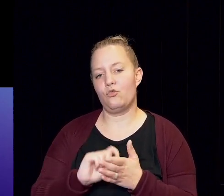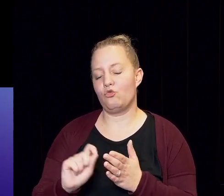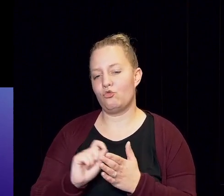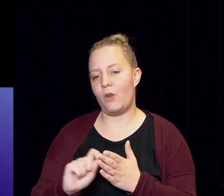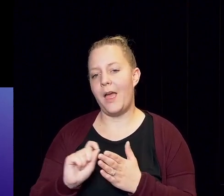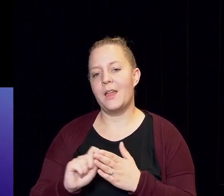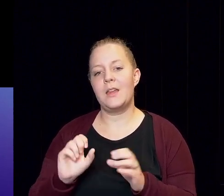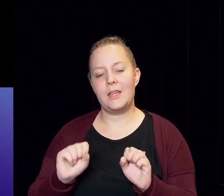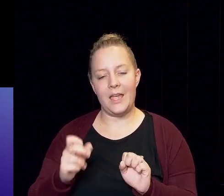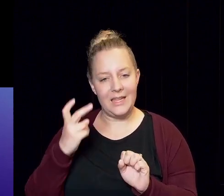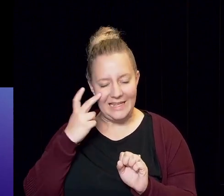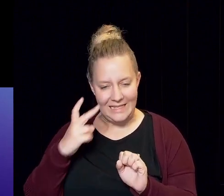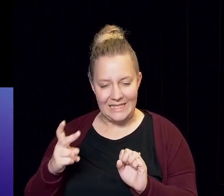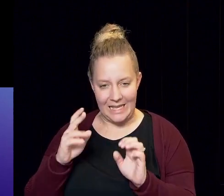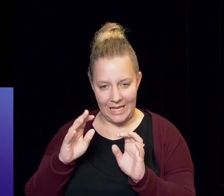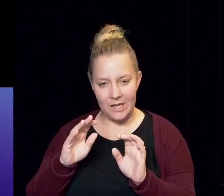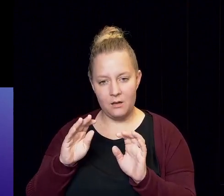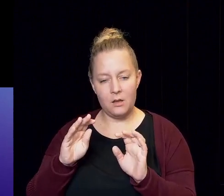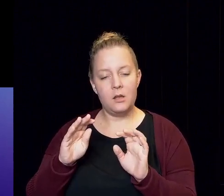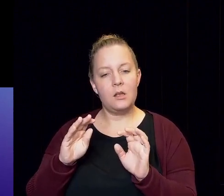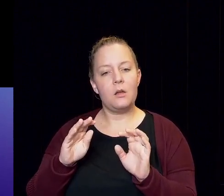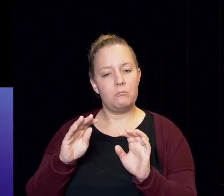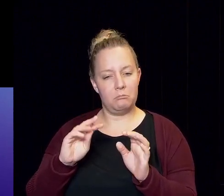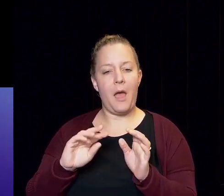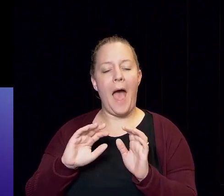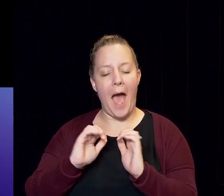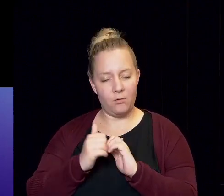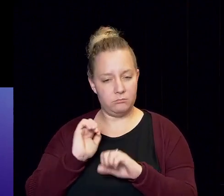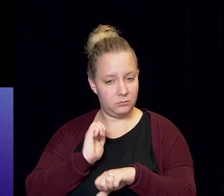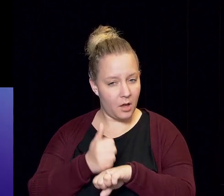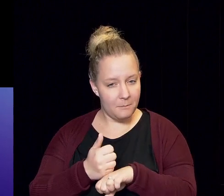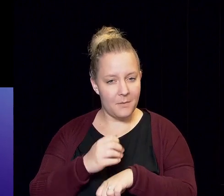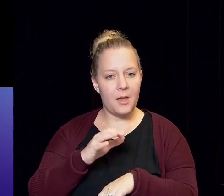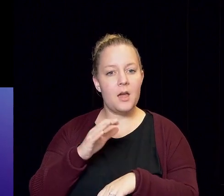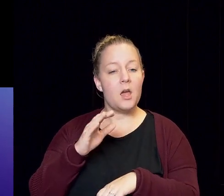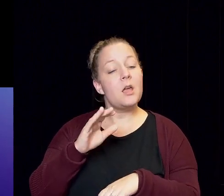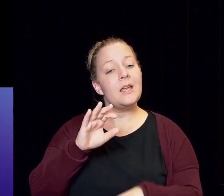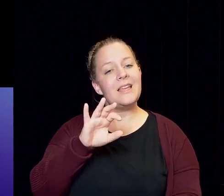can see it but no need for you to do that. 9 "is" I know that it's is over of and